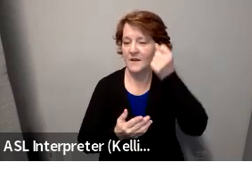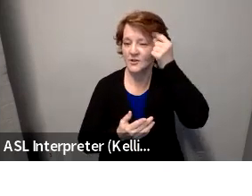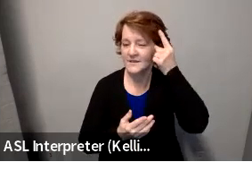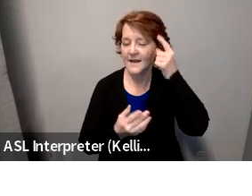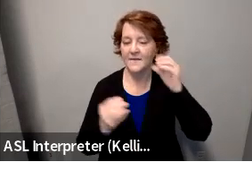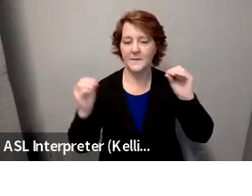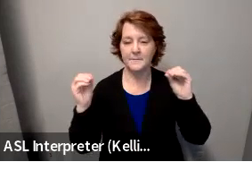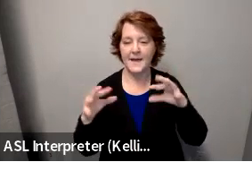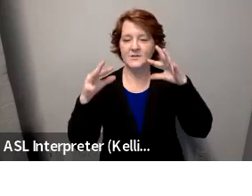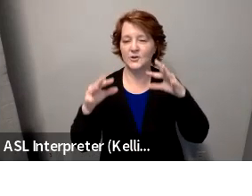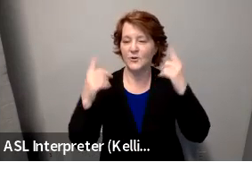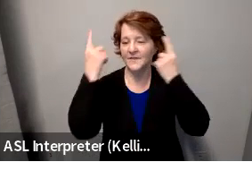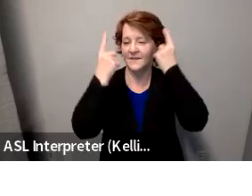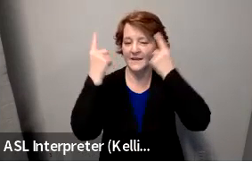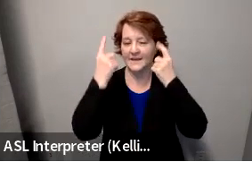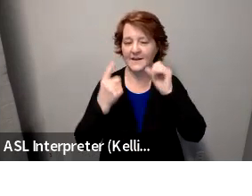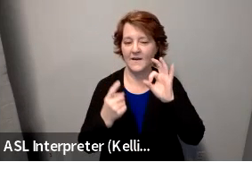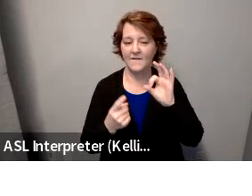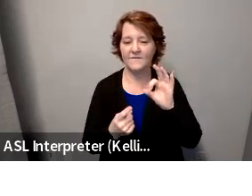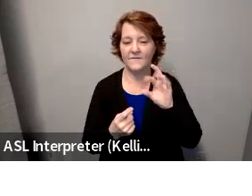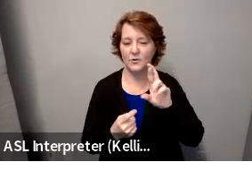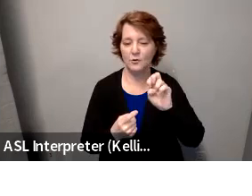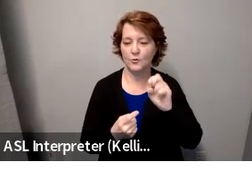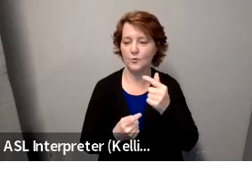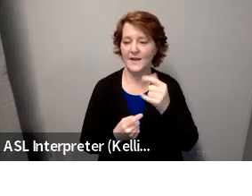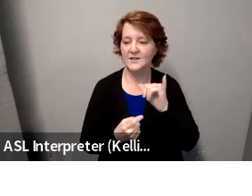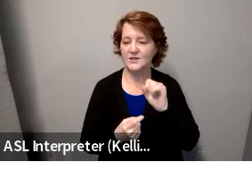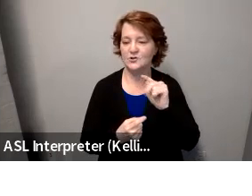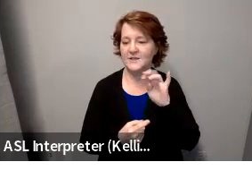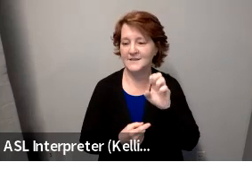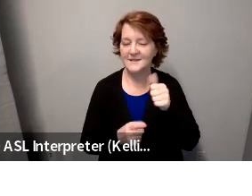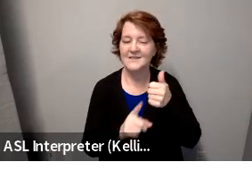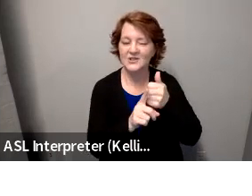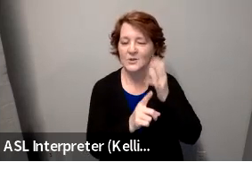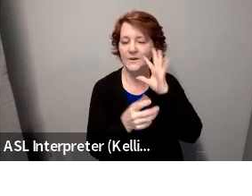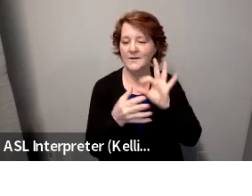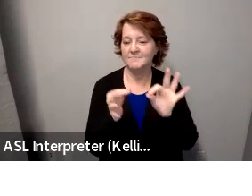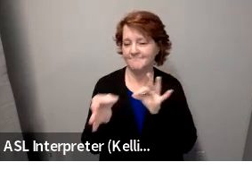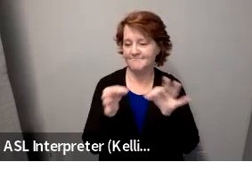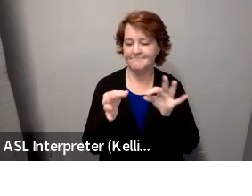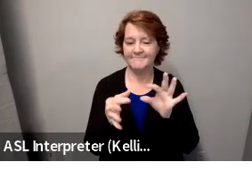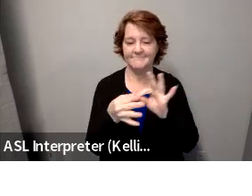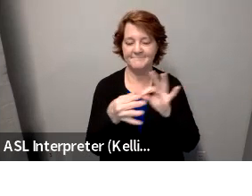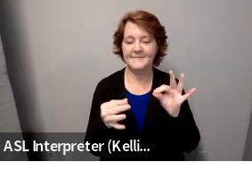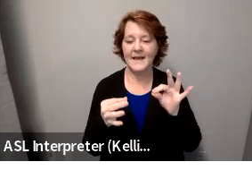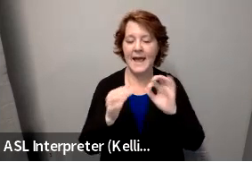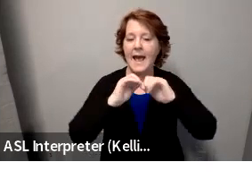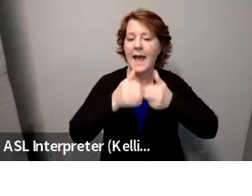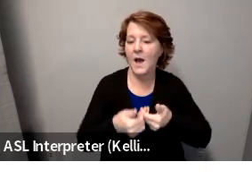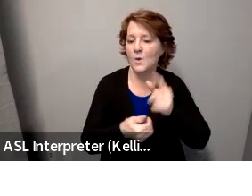are another way that you could identify what your plan is going to be. So, all right. Now, back to our presenters and what